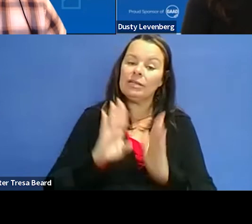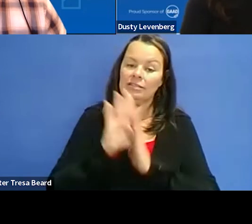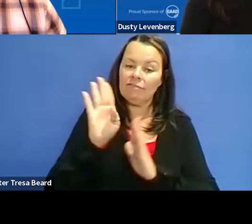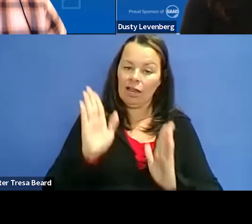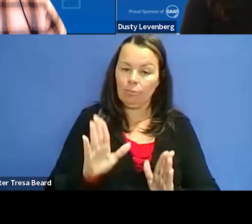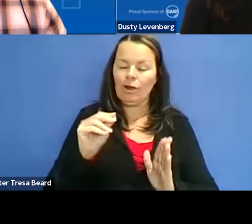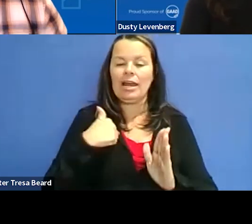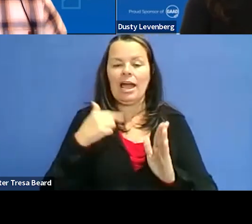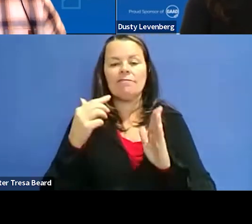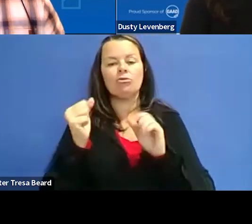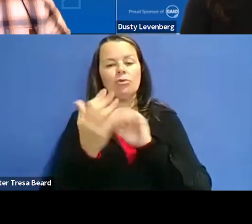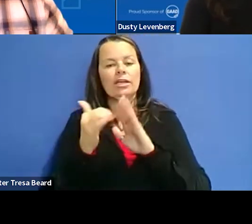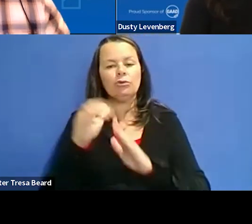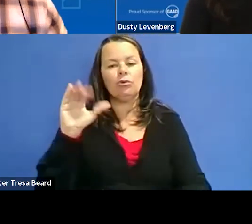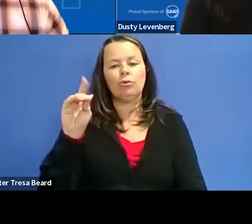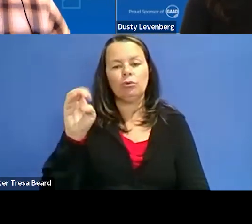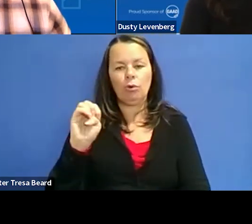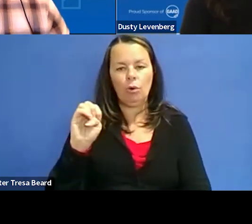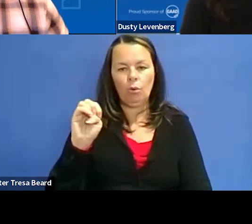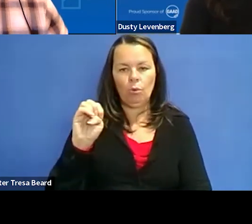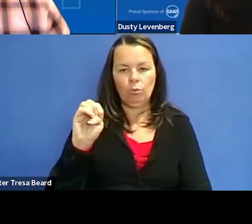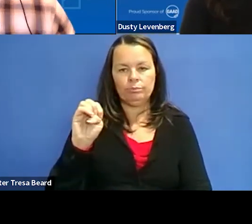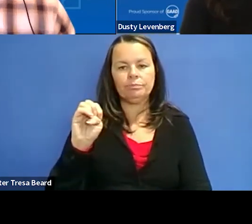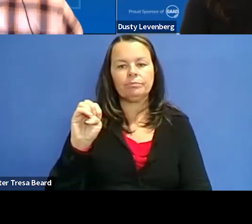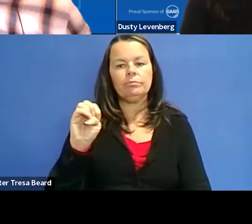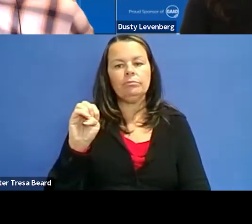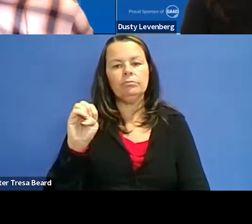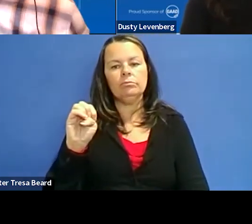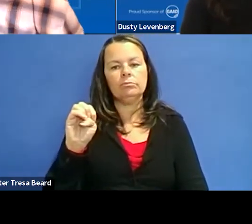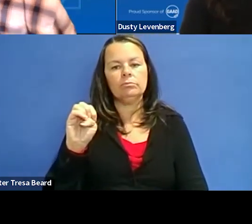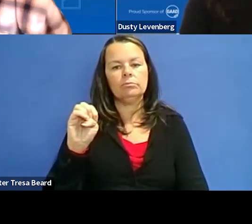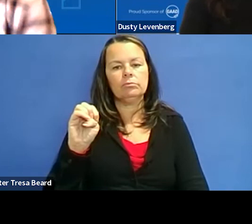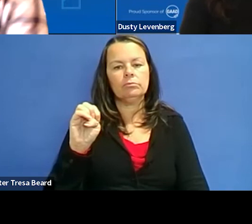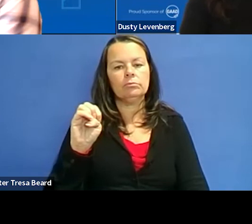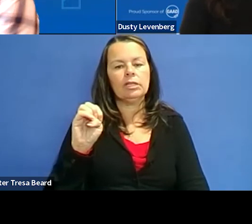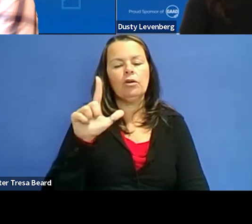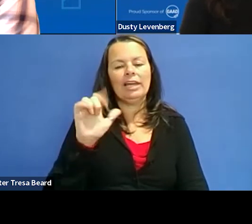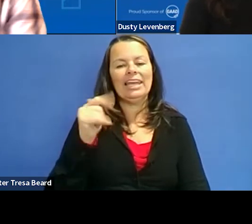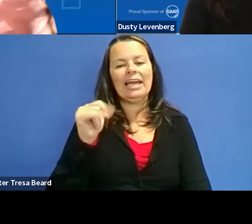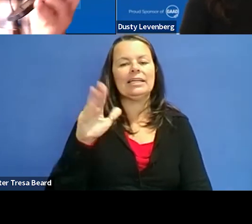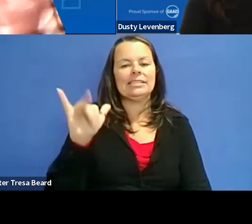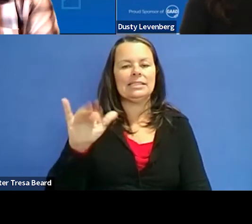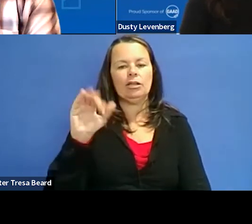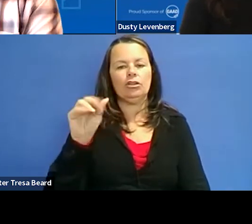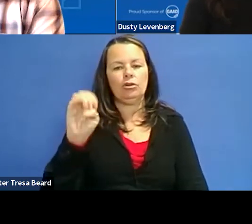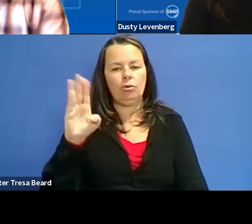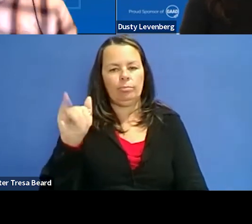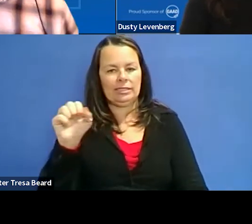code bases, one of the aspects of that or in that requirement is that on